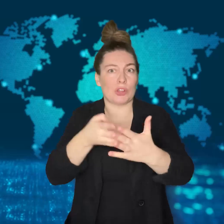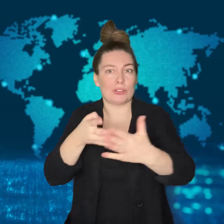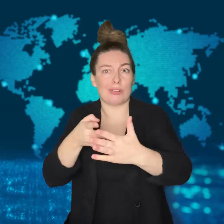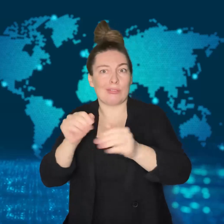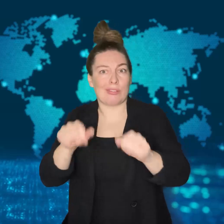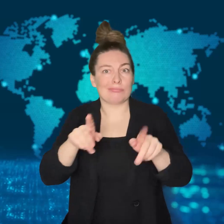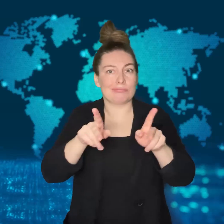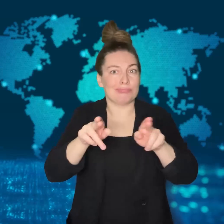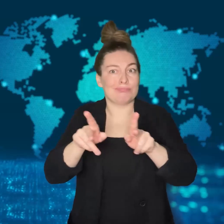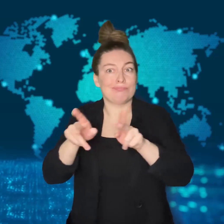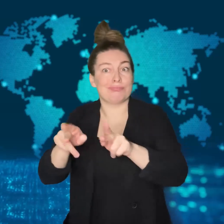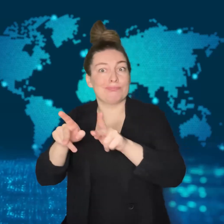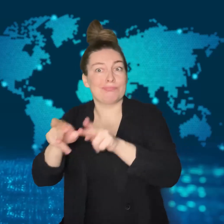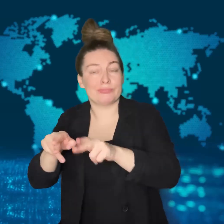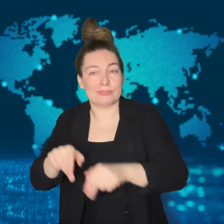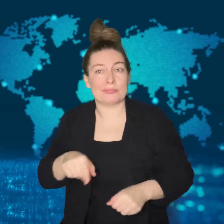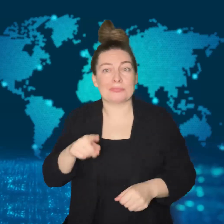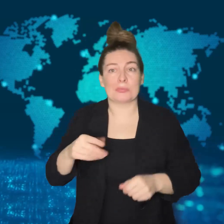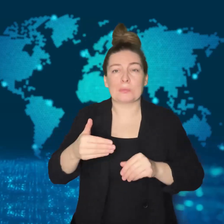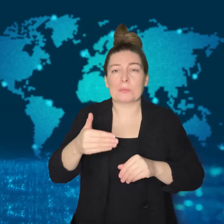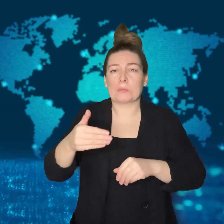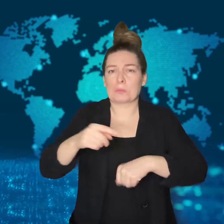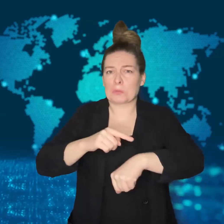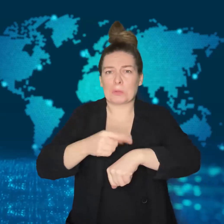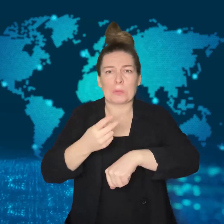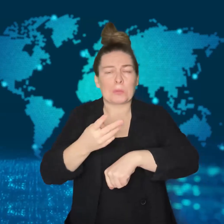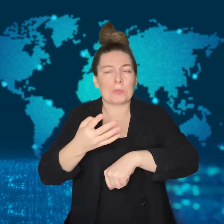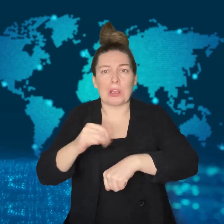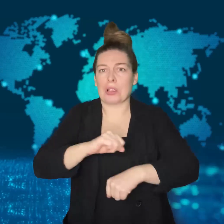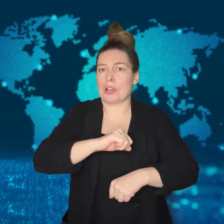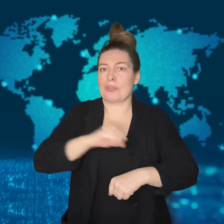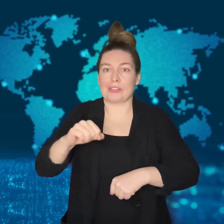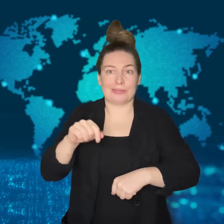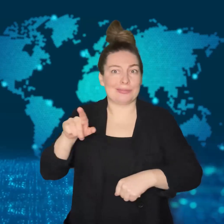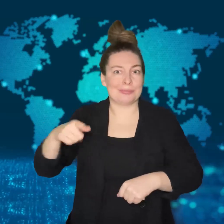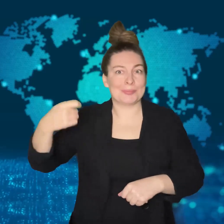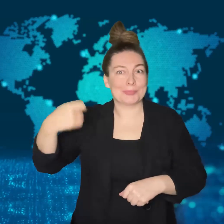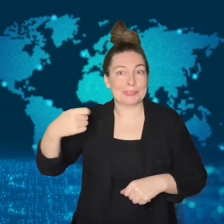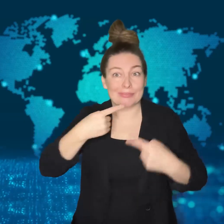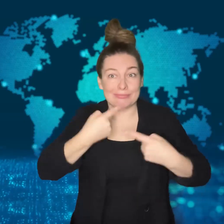but the unrest and political turmoil have continued.